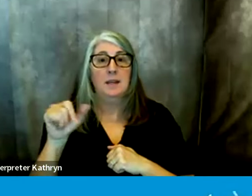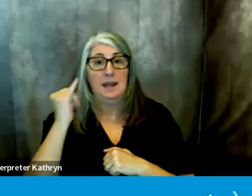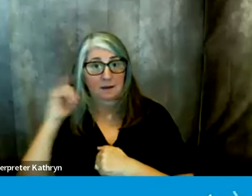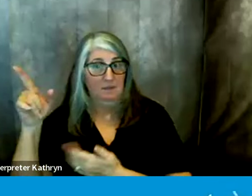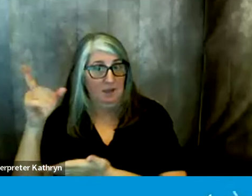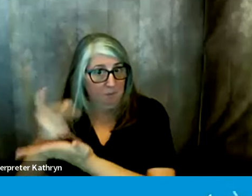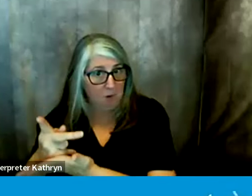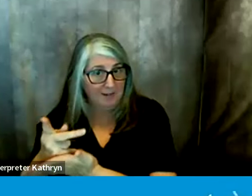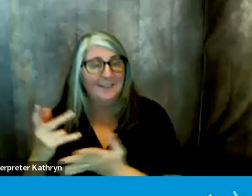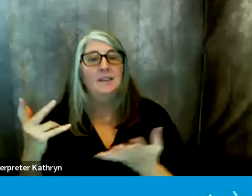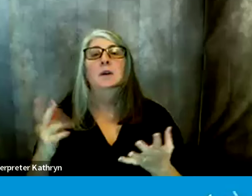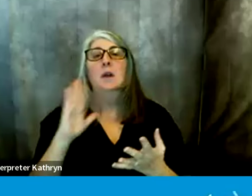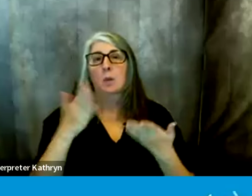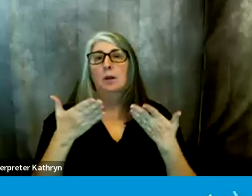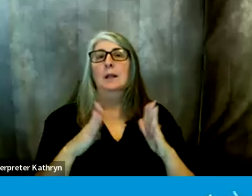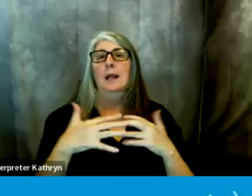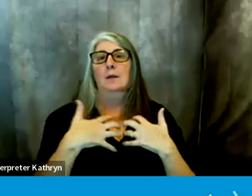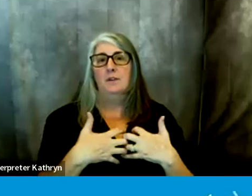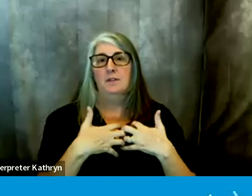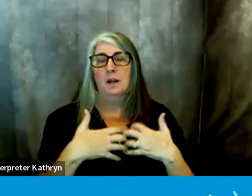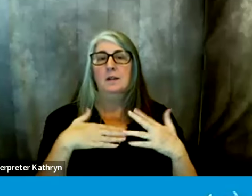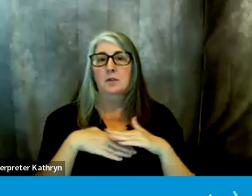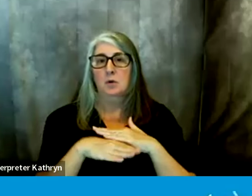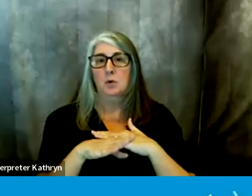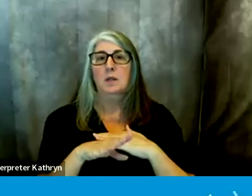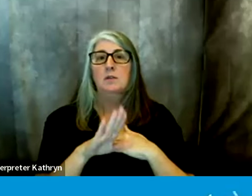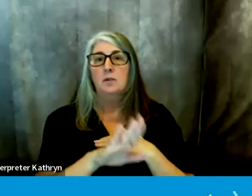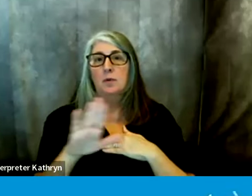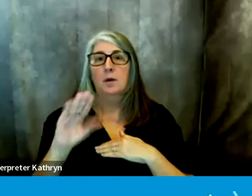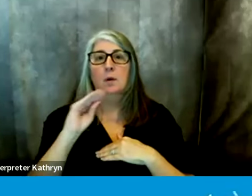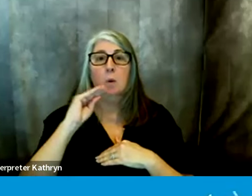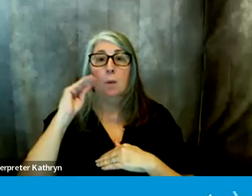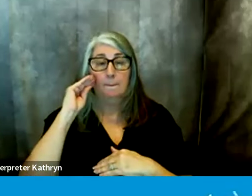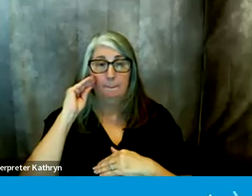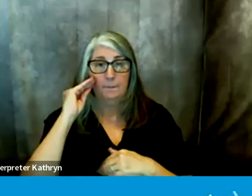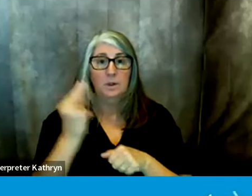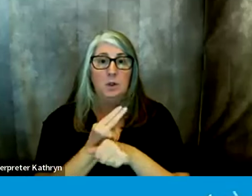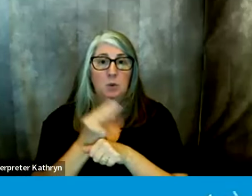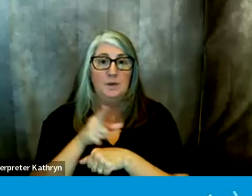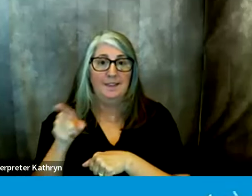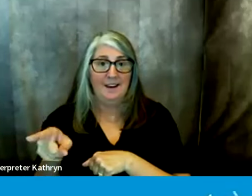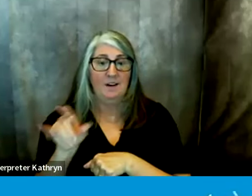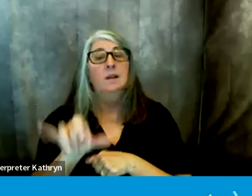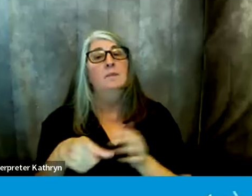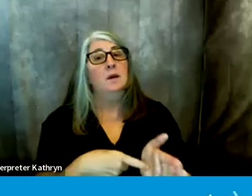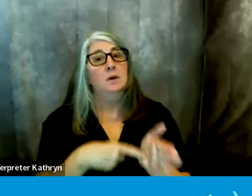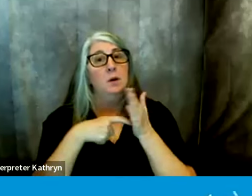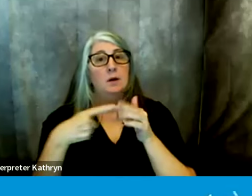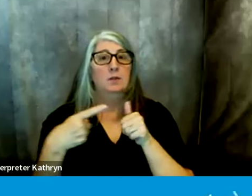that will allow the device to go into the home. That requires, first of all, of course, safety testing